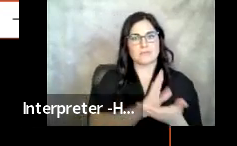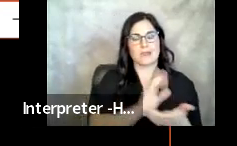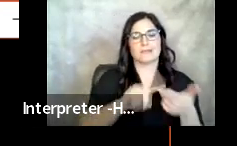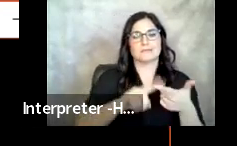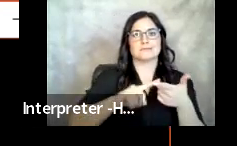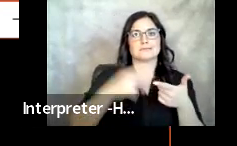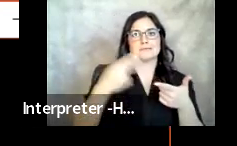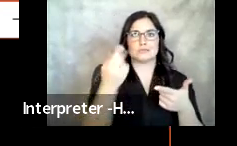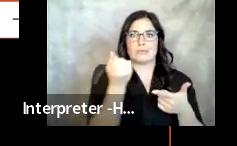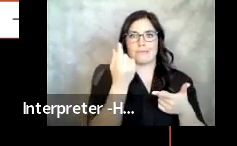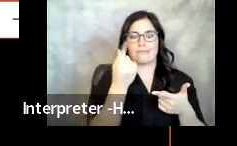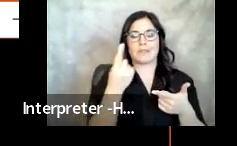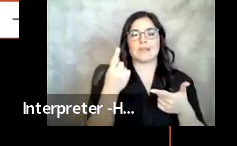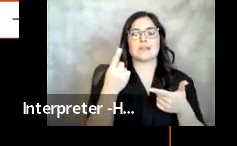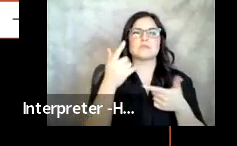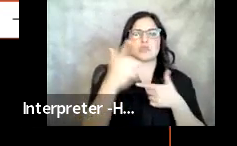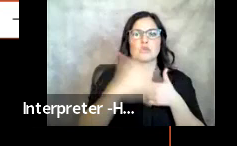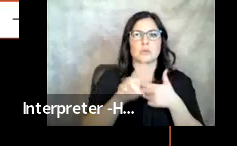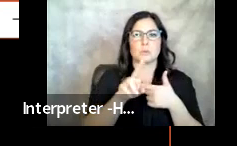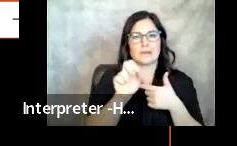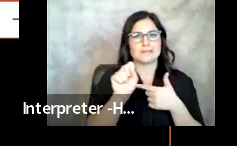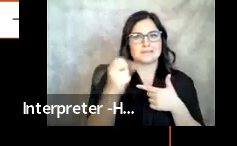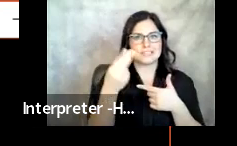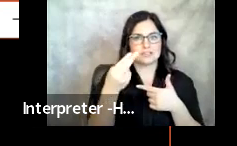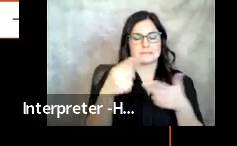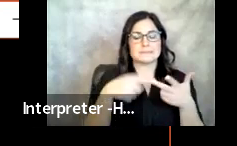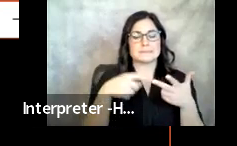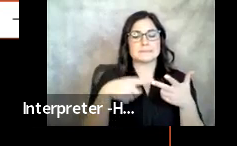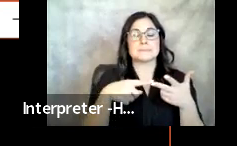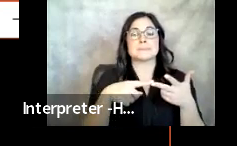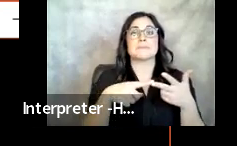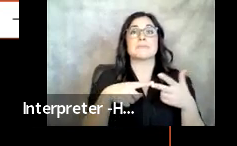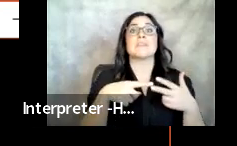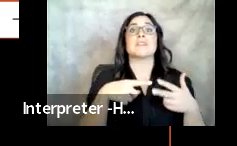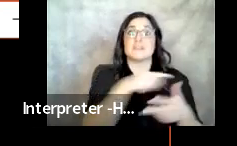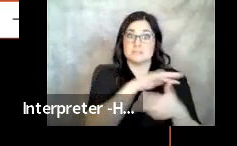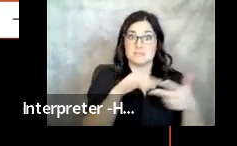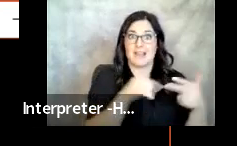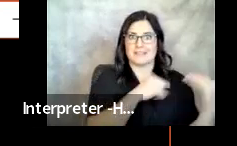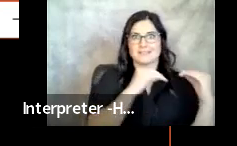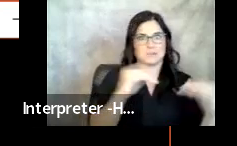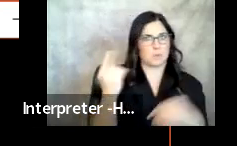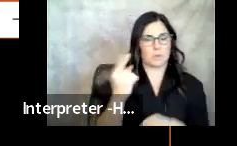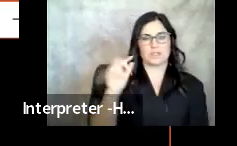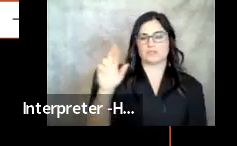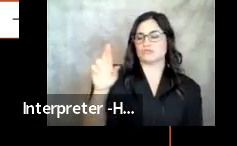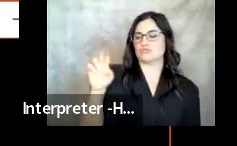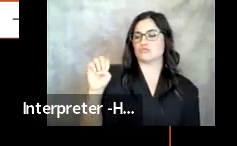The early U.S. history class I talk about it is the first. Thing I talk about in my modern.